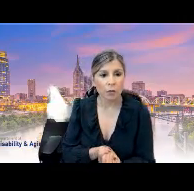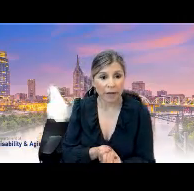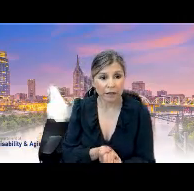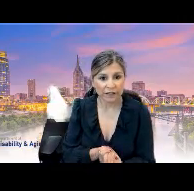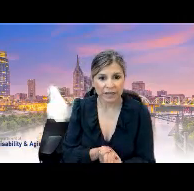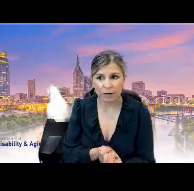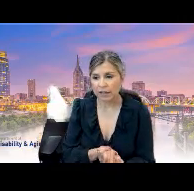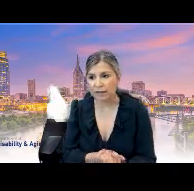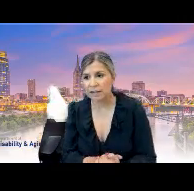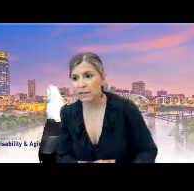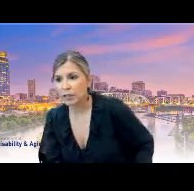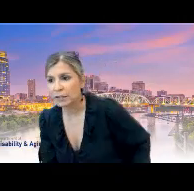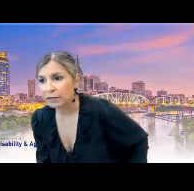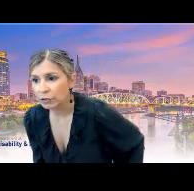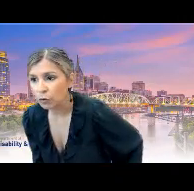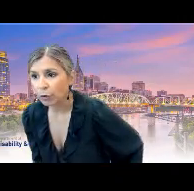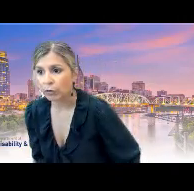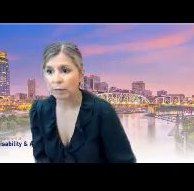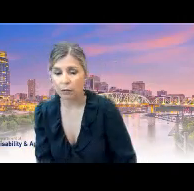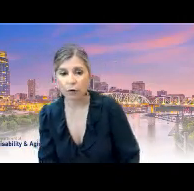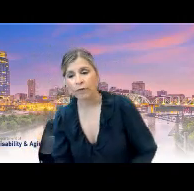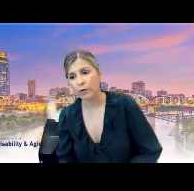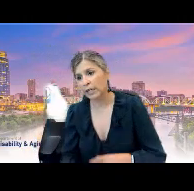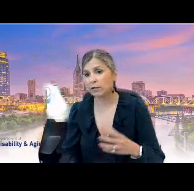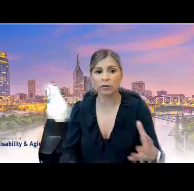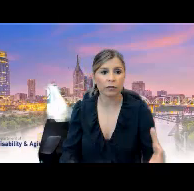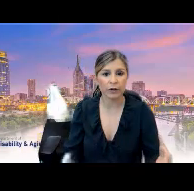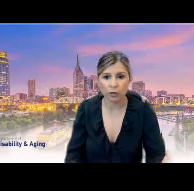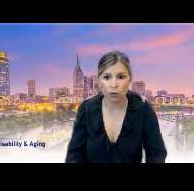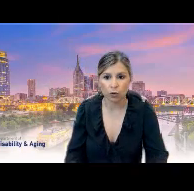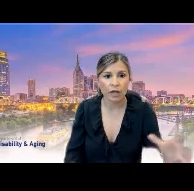So benefits counselling, this is a relatively new program that we're offering. It's also very cool.